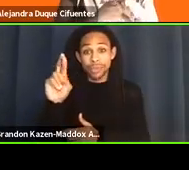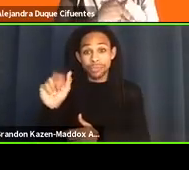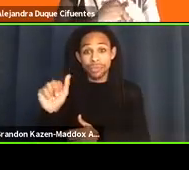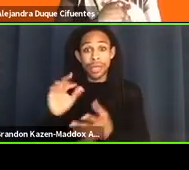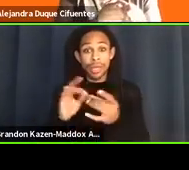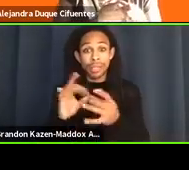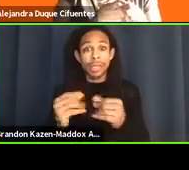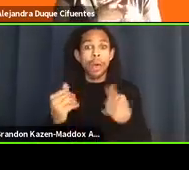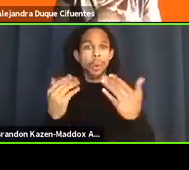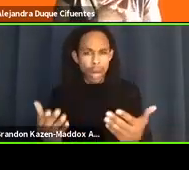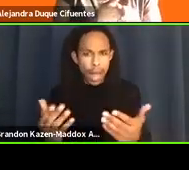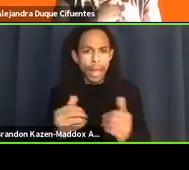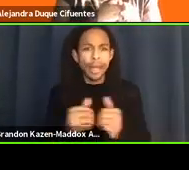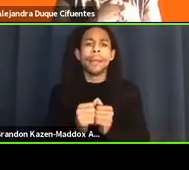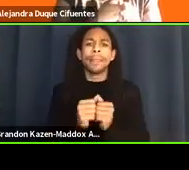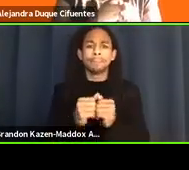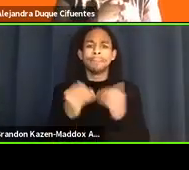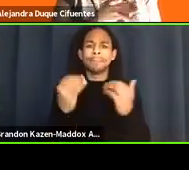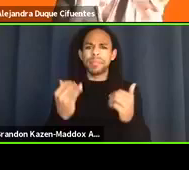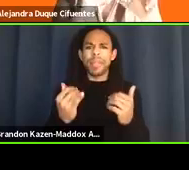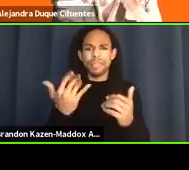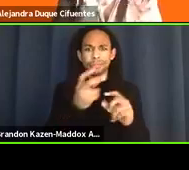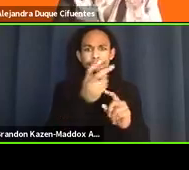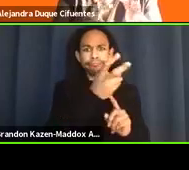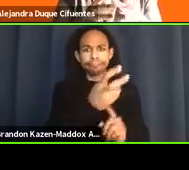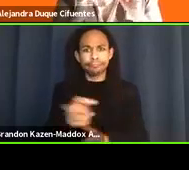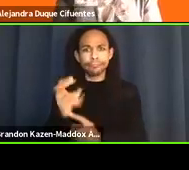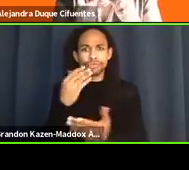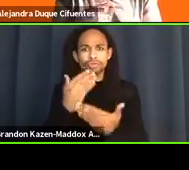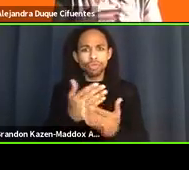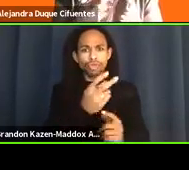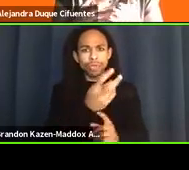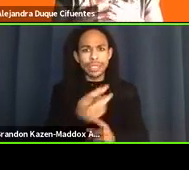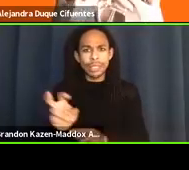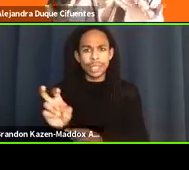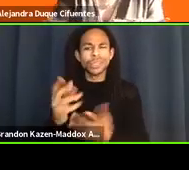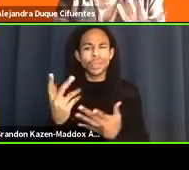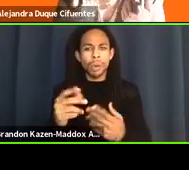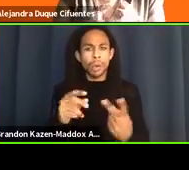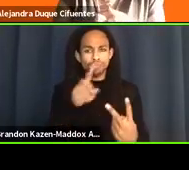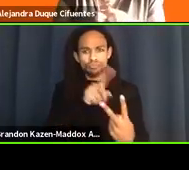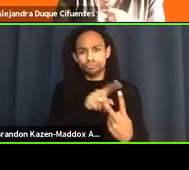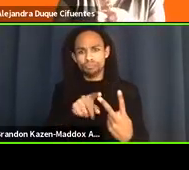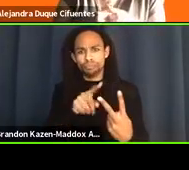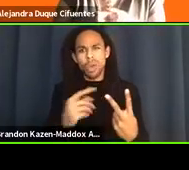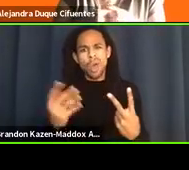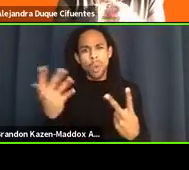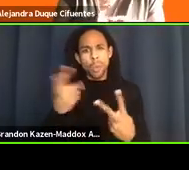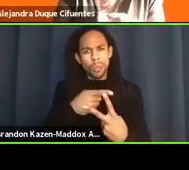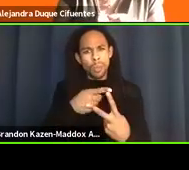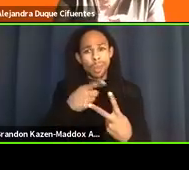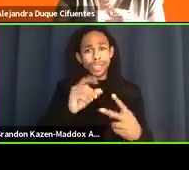programs are going to need training, healing based, trauma-informed training on how to